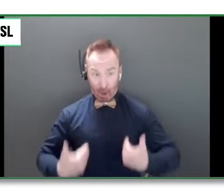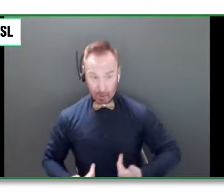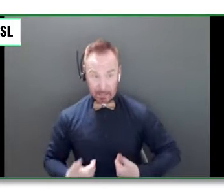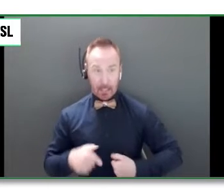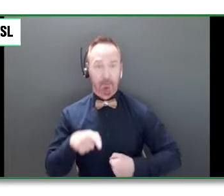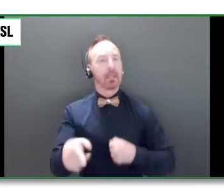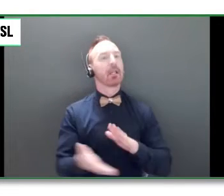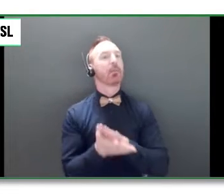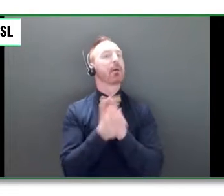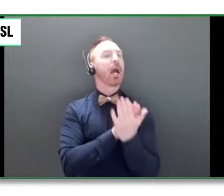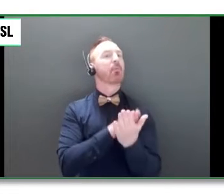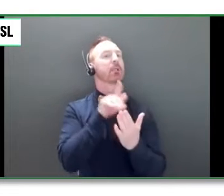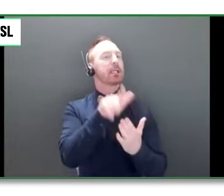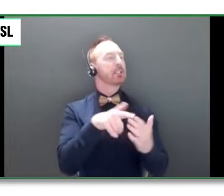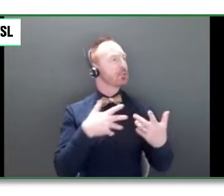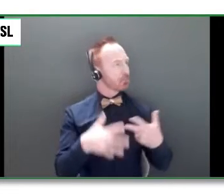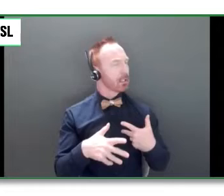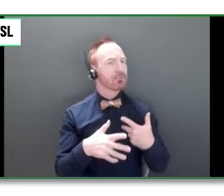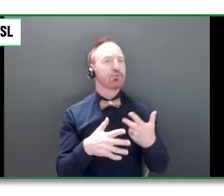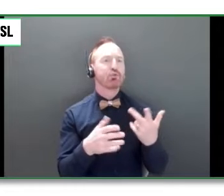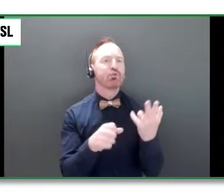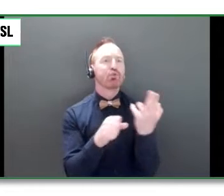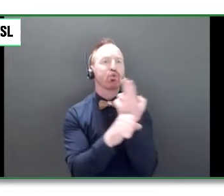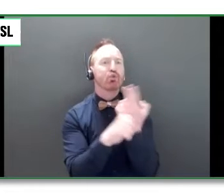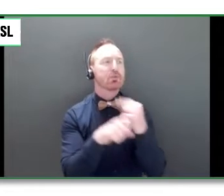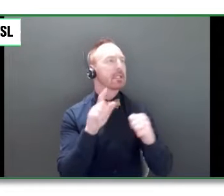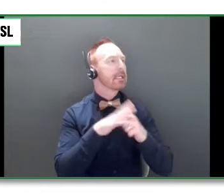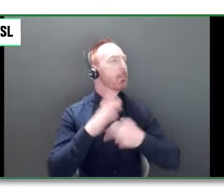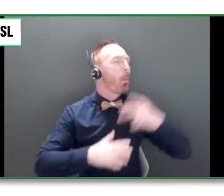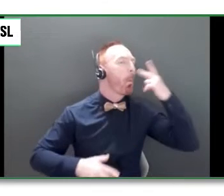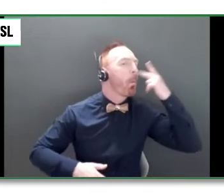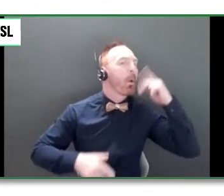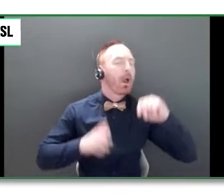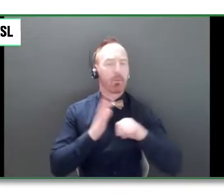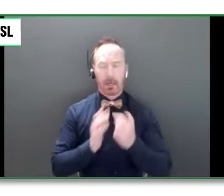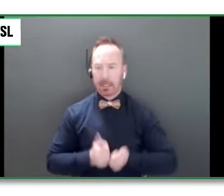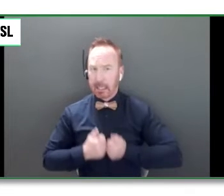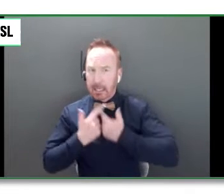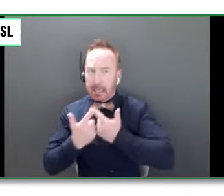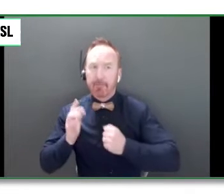he used in his experiment with living in relative isolation in nature. Walden is